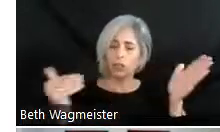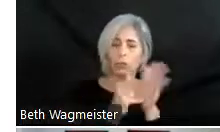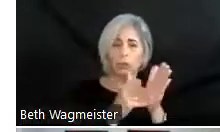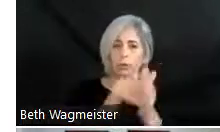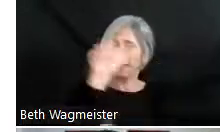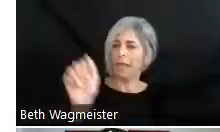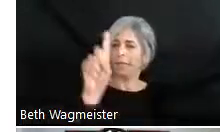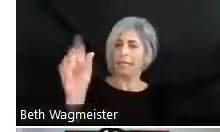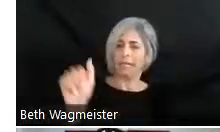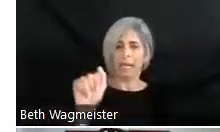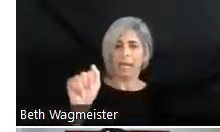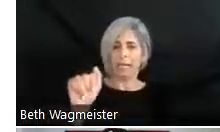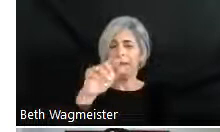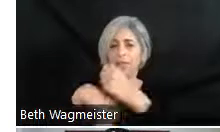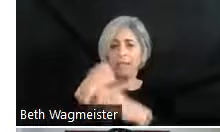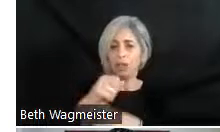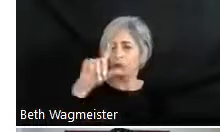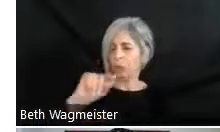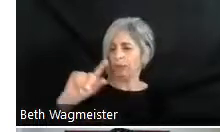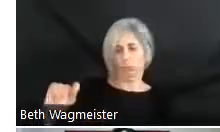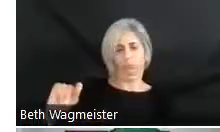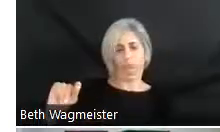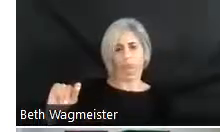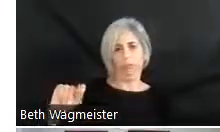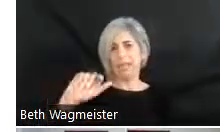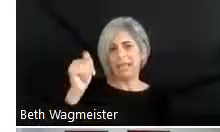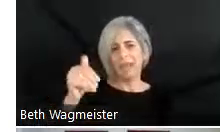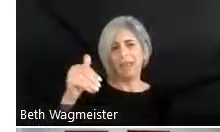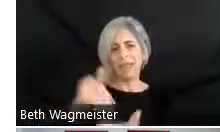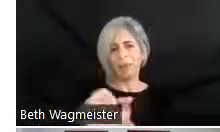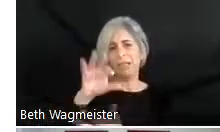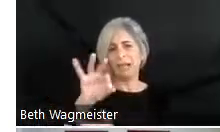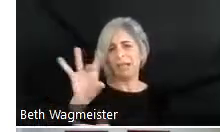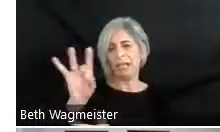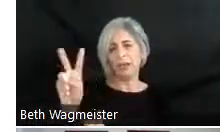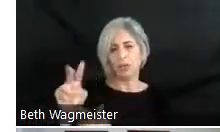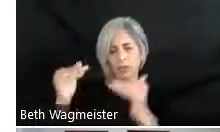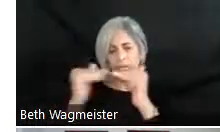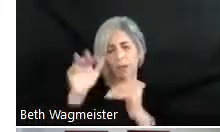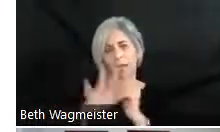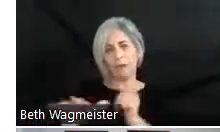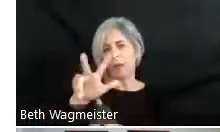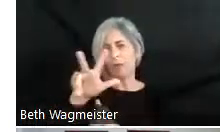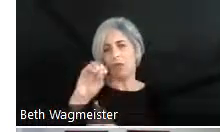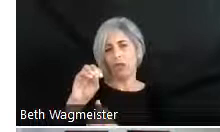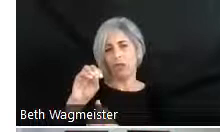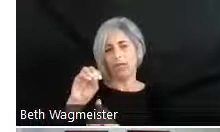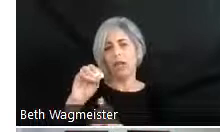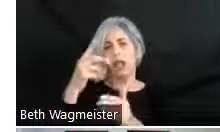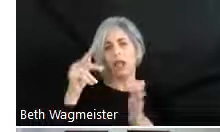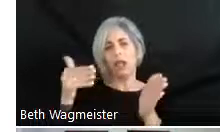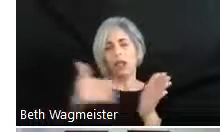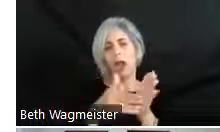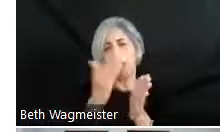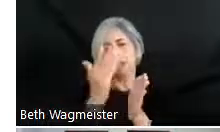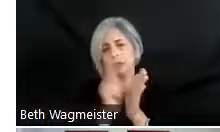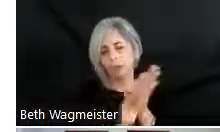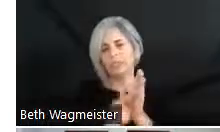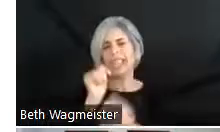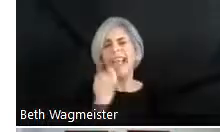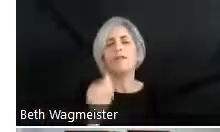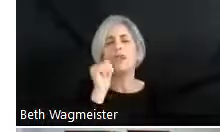Act in 2020. 10,982 equals about 30 lawsuits per day. Why do we use this number? I know